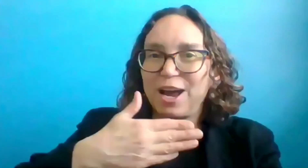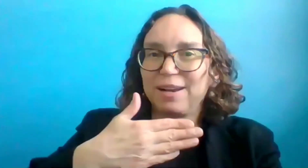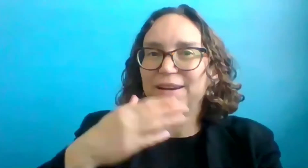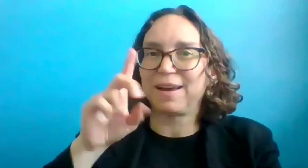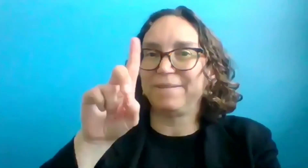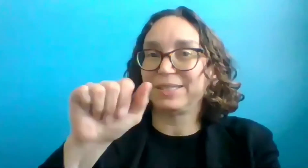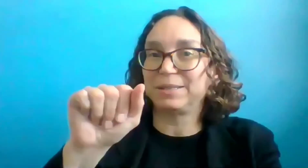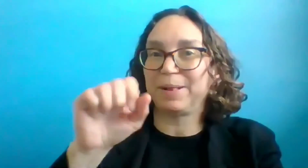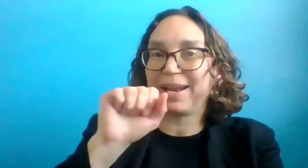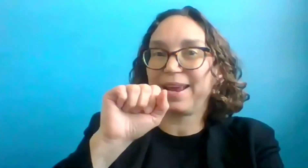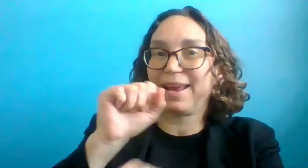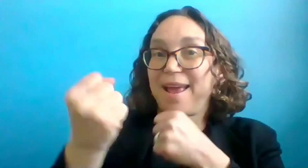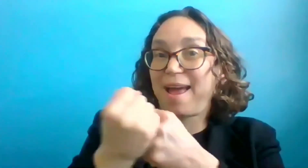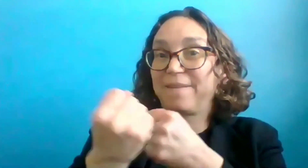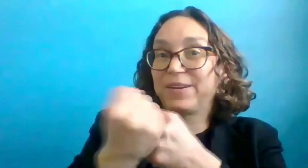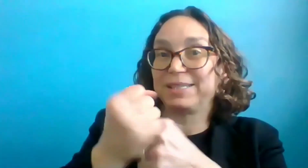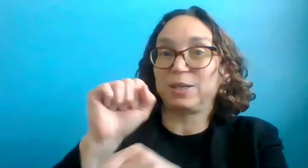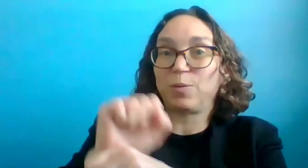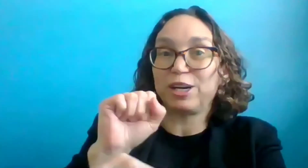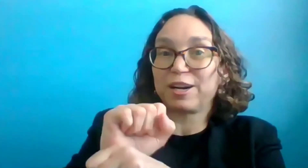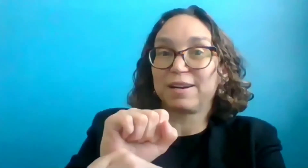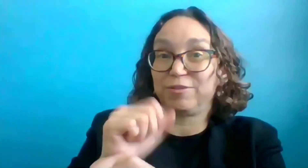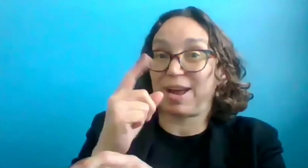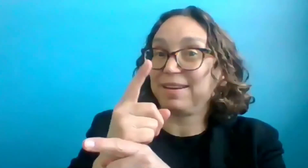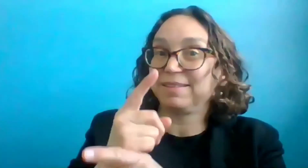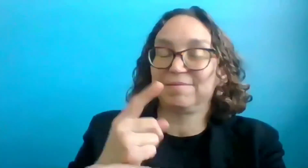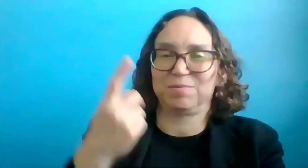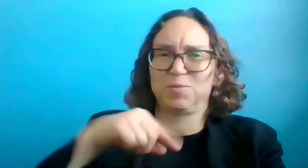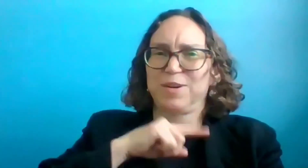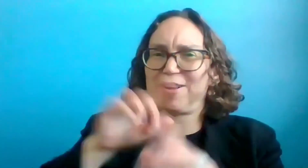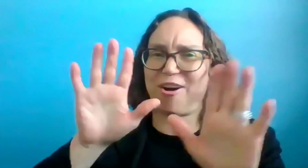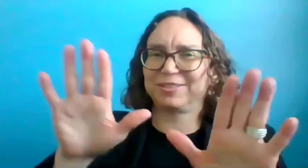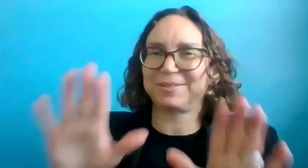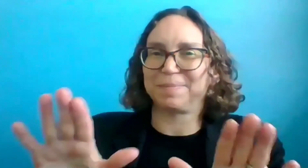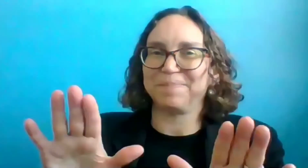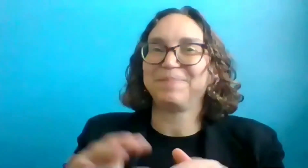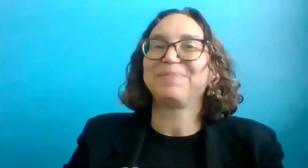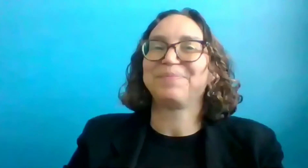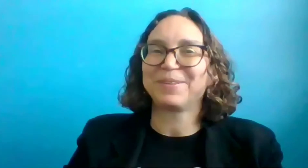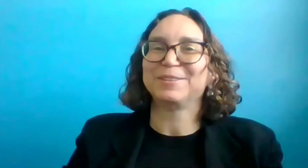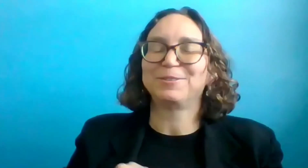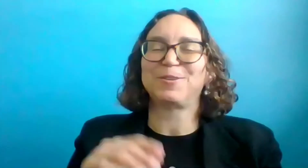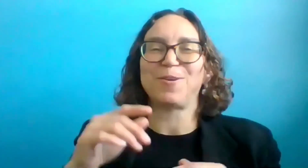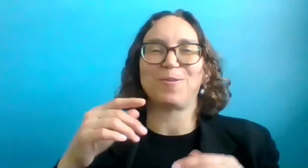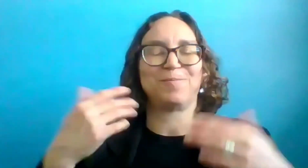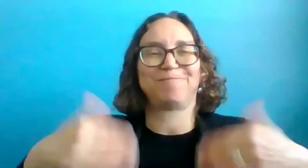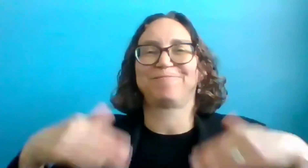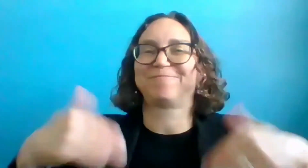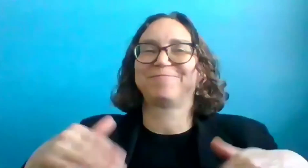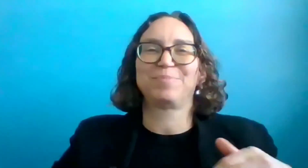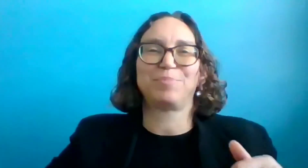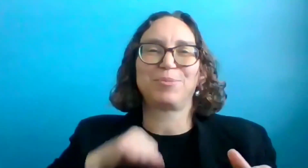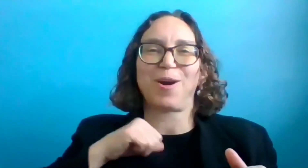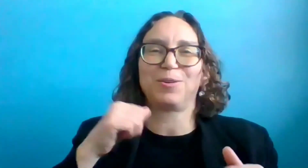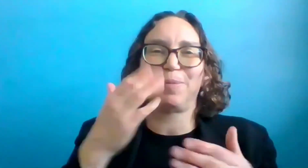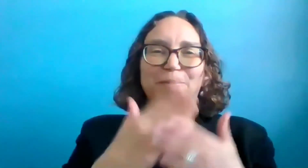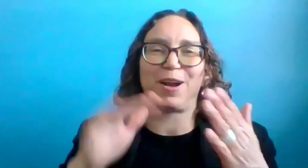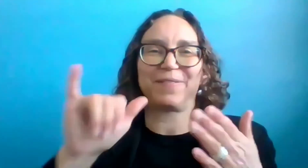Minnesota has always been on the forefront of disability advocacy work, and we have done wonderful work.